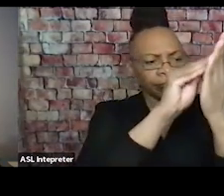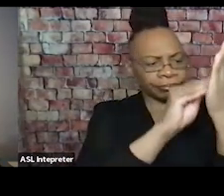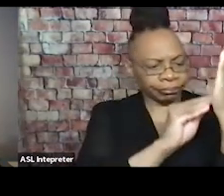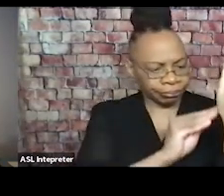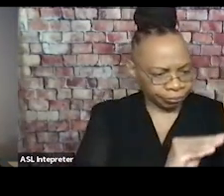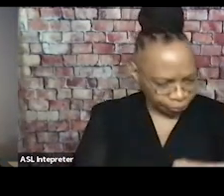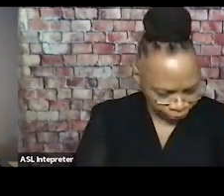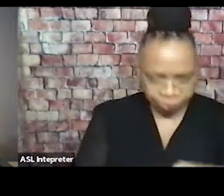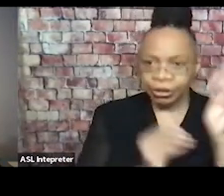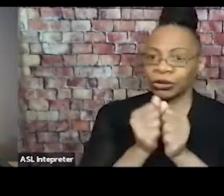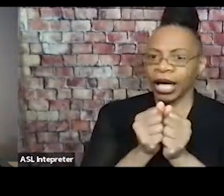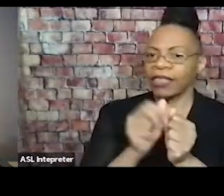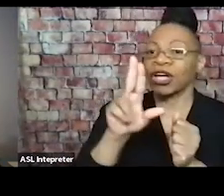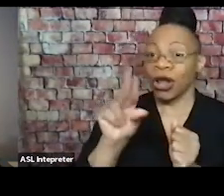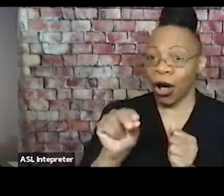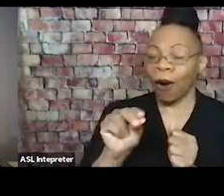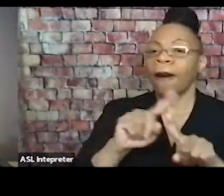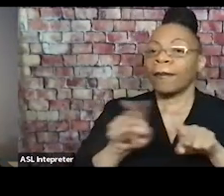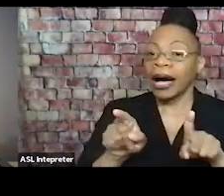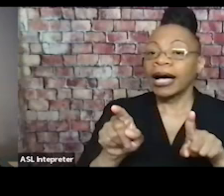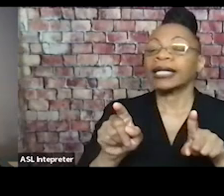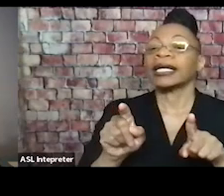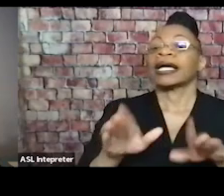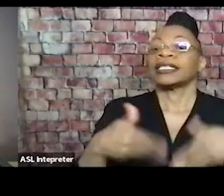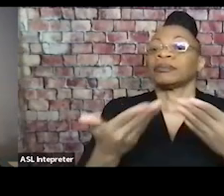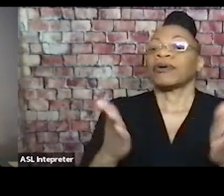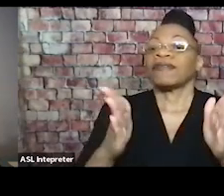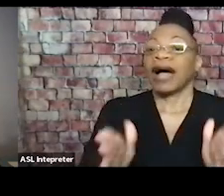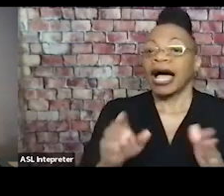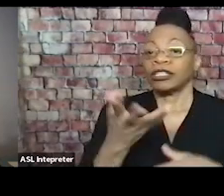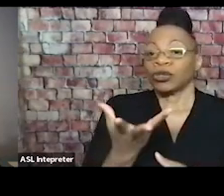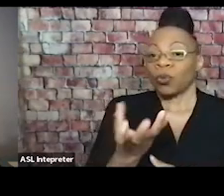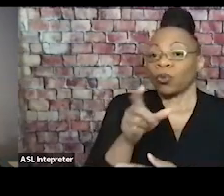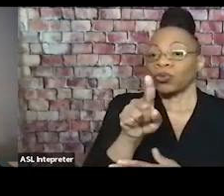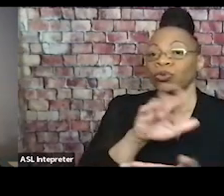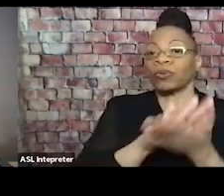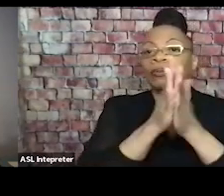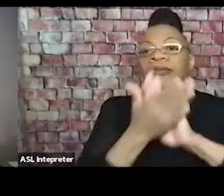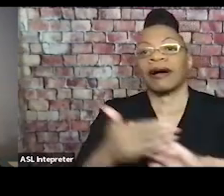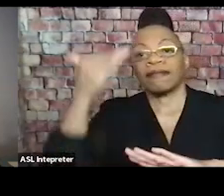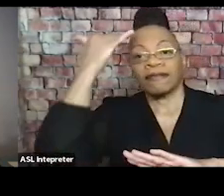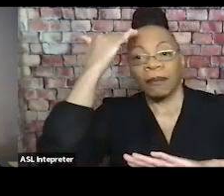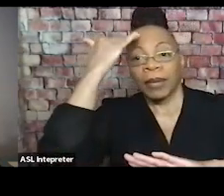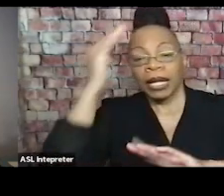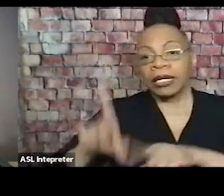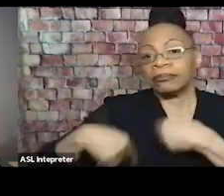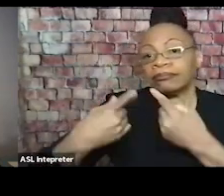But as SOAR-trained providers, we want you to become familiar with the template so that as you're engaging with the applicant over time